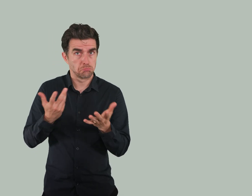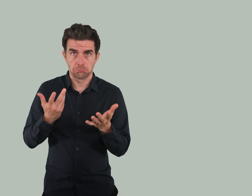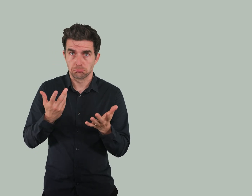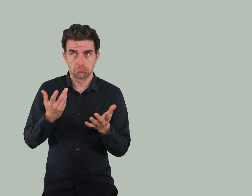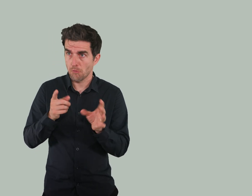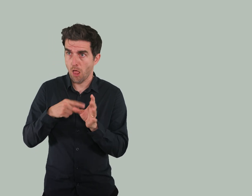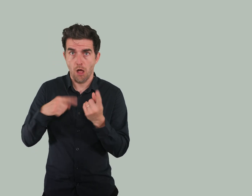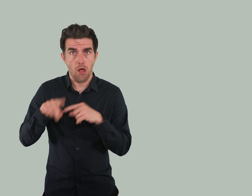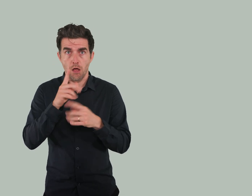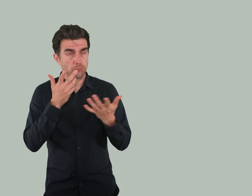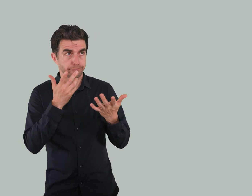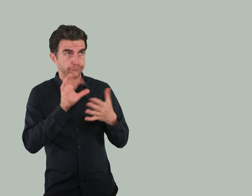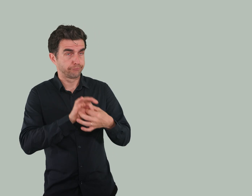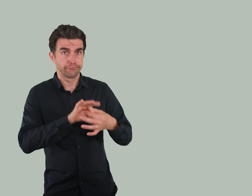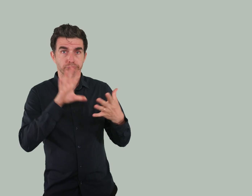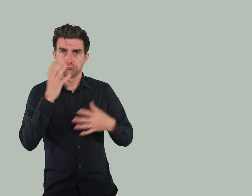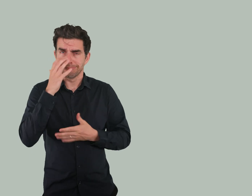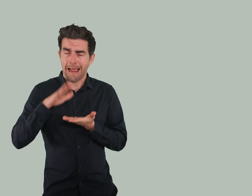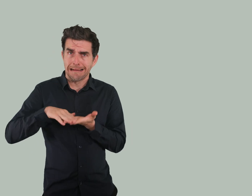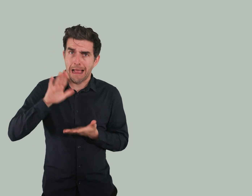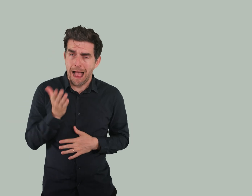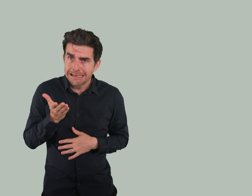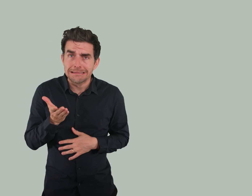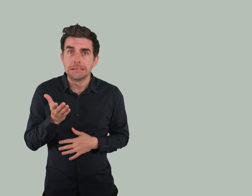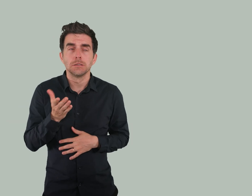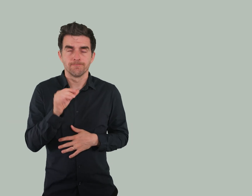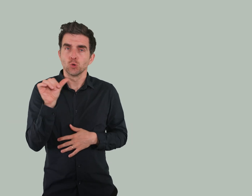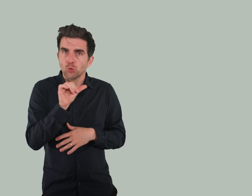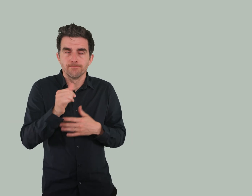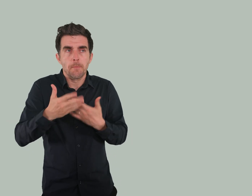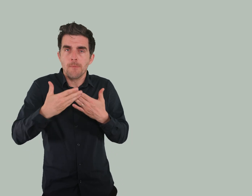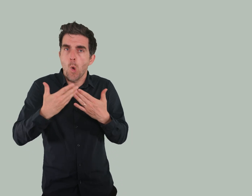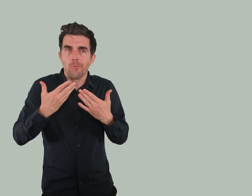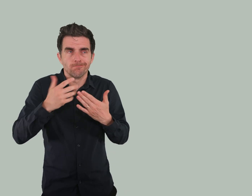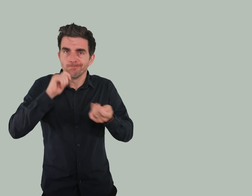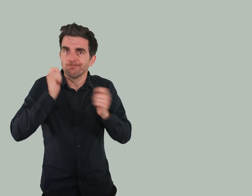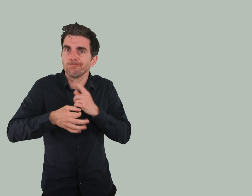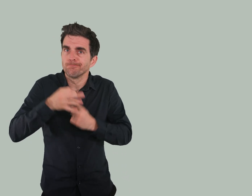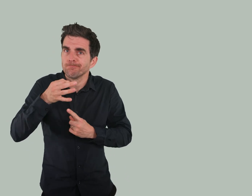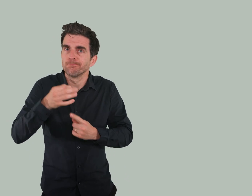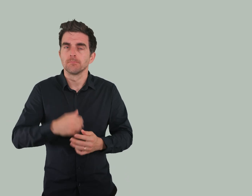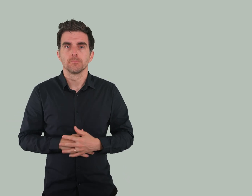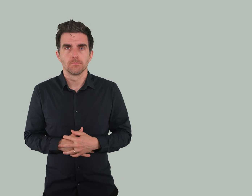in precisely the places where youth detachment is highest. It could be doing more.